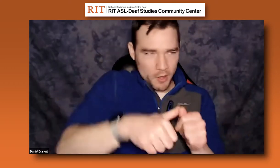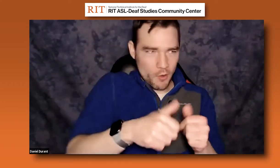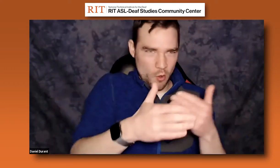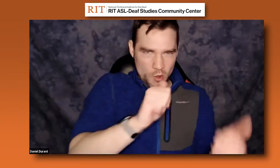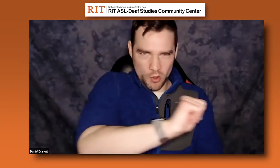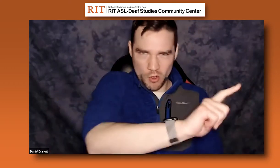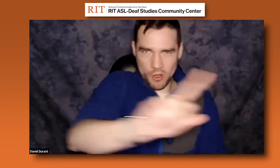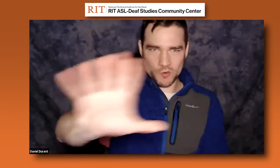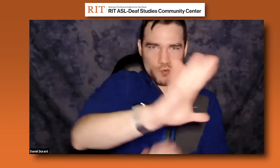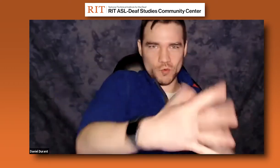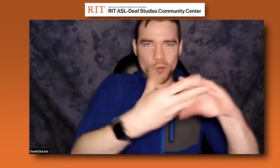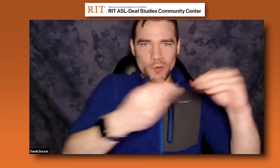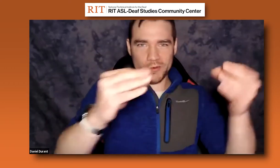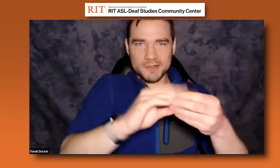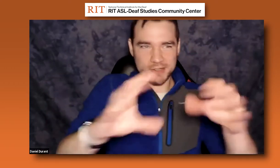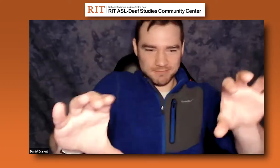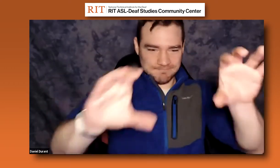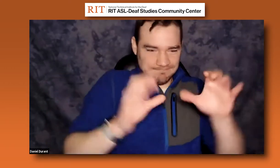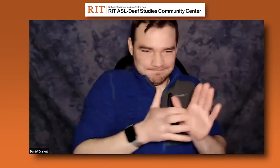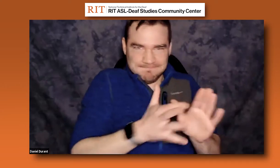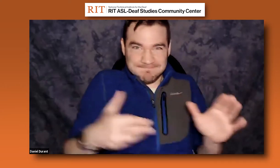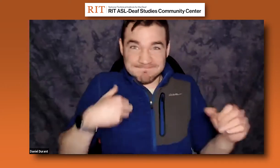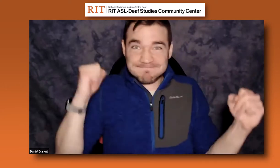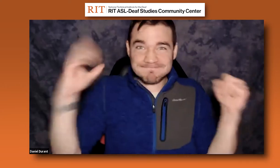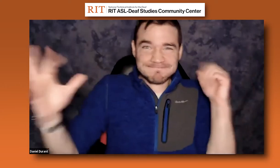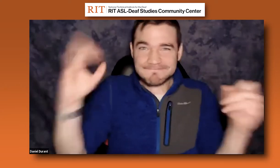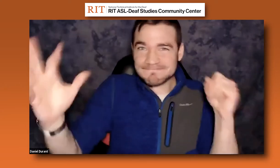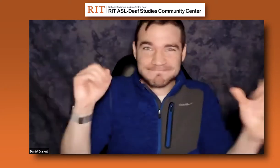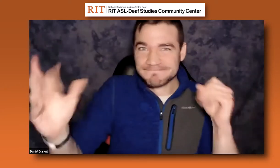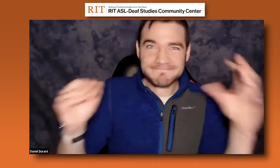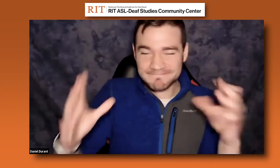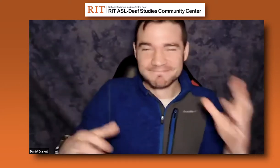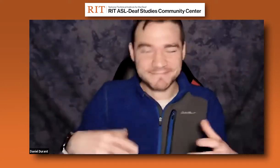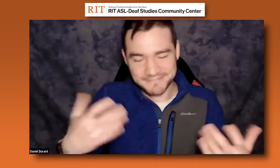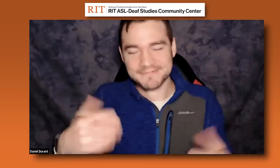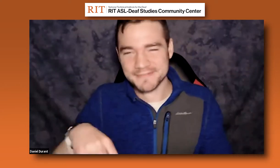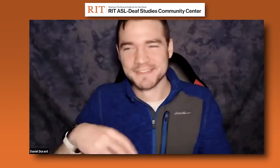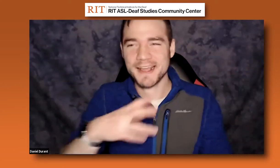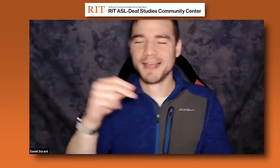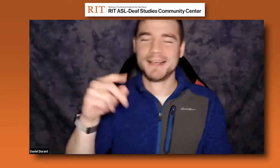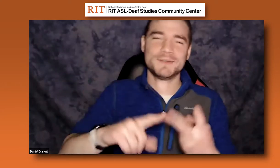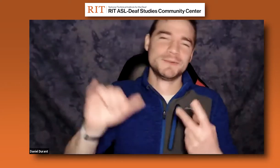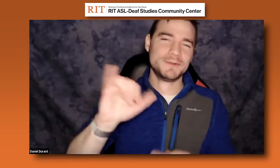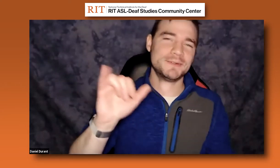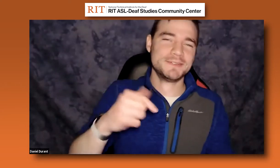and I would remember everybody's stories and I would incorporate them into my own and sign them.